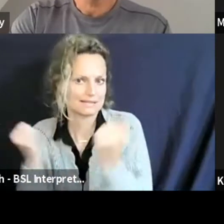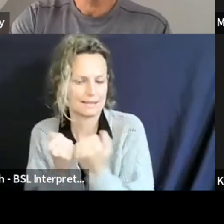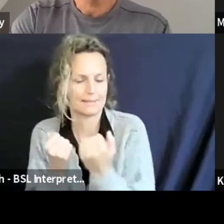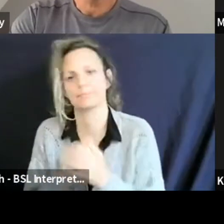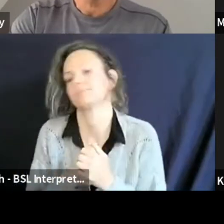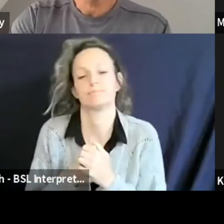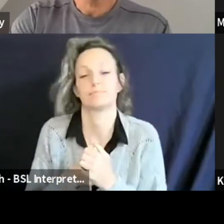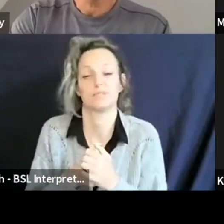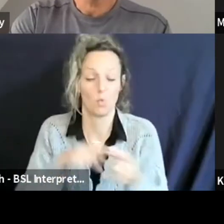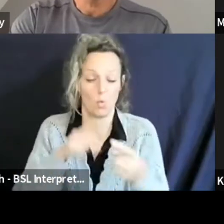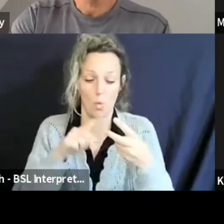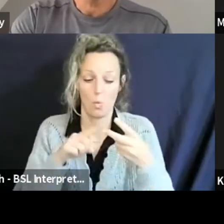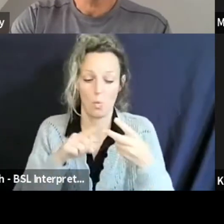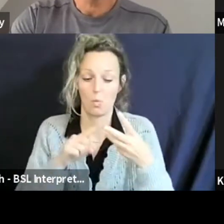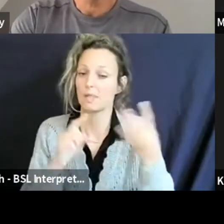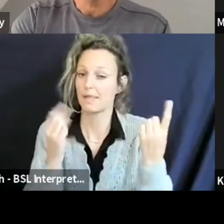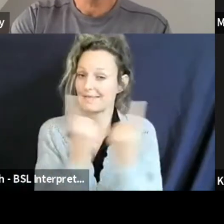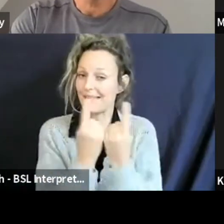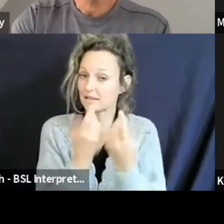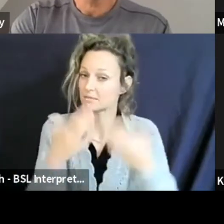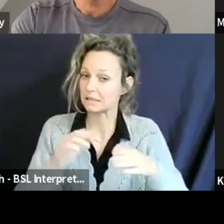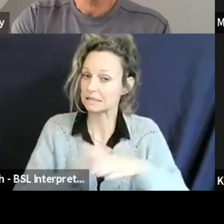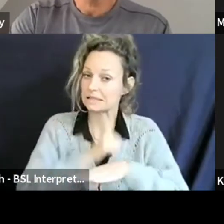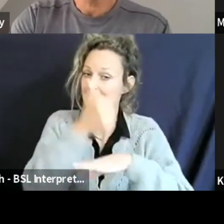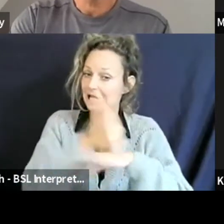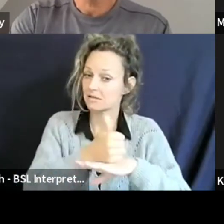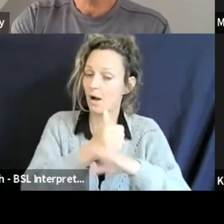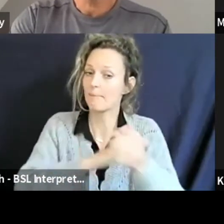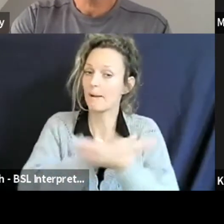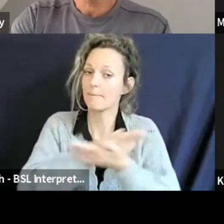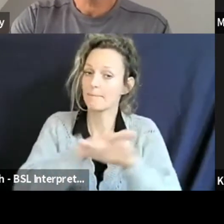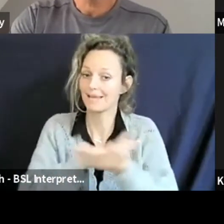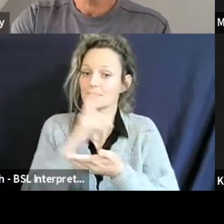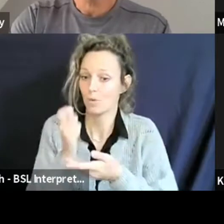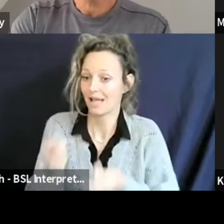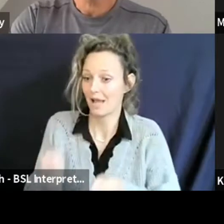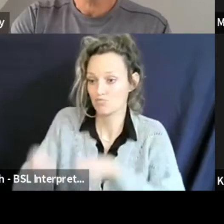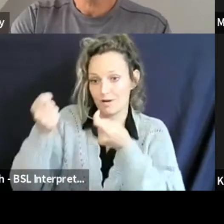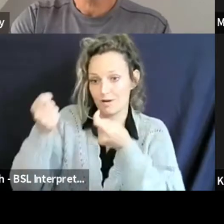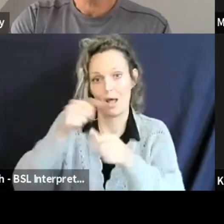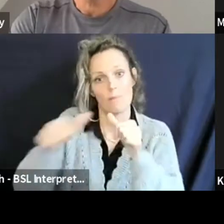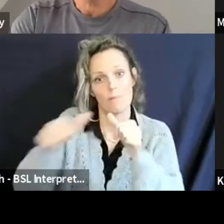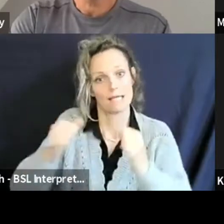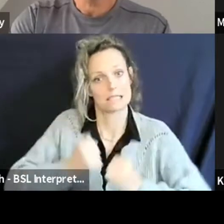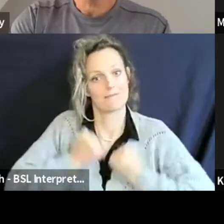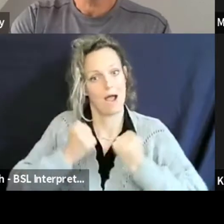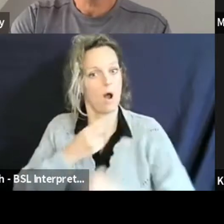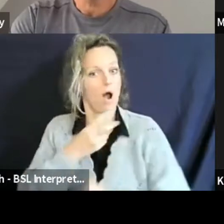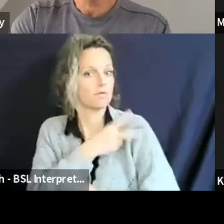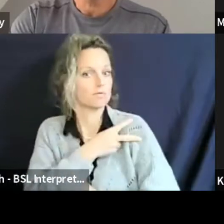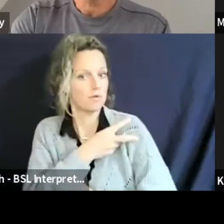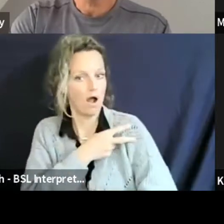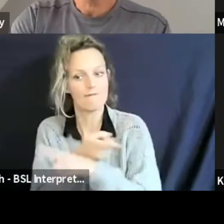And we have a brilliant occupational health system as well, so all those